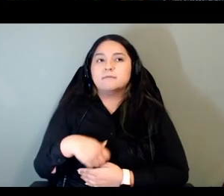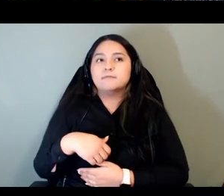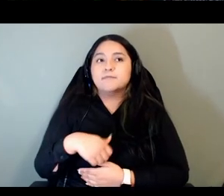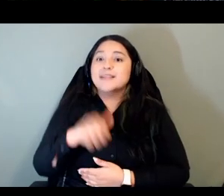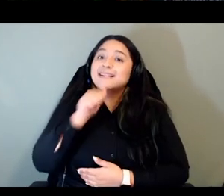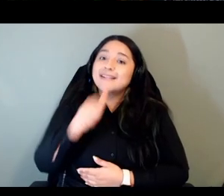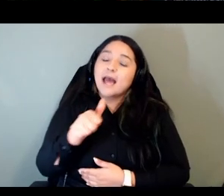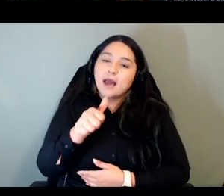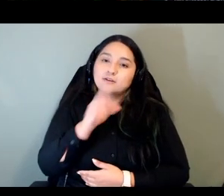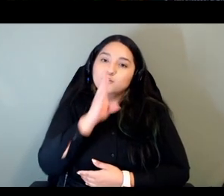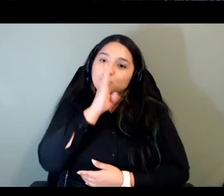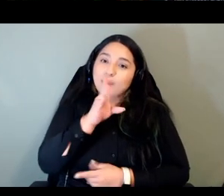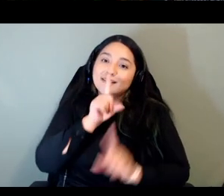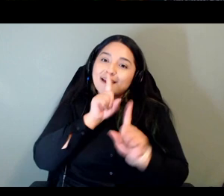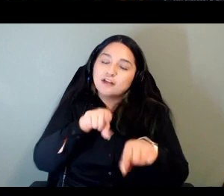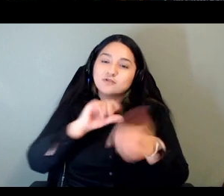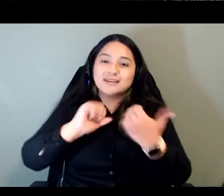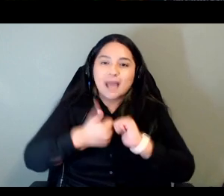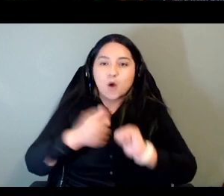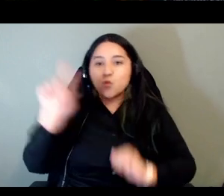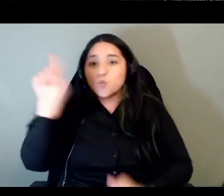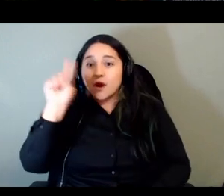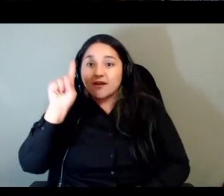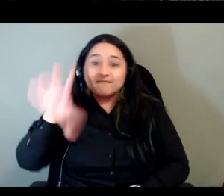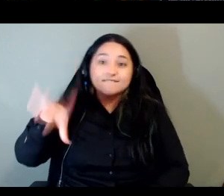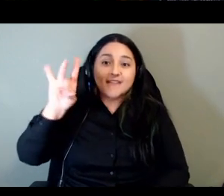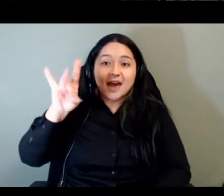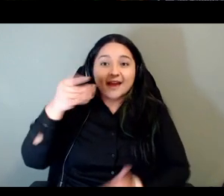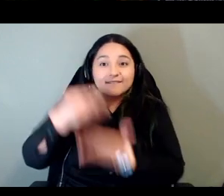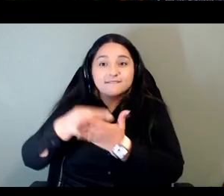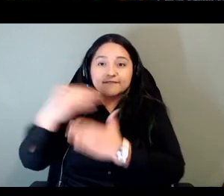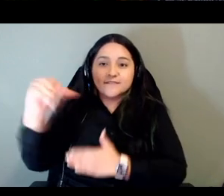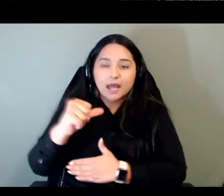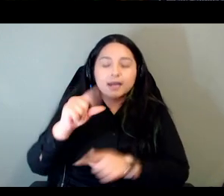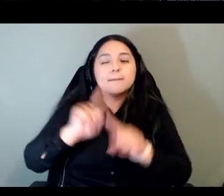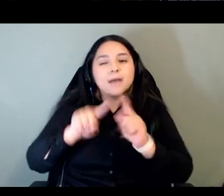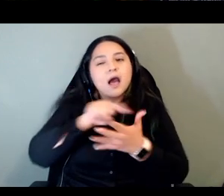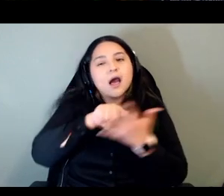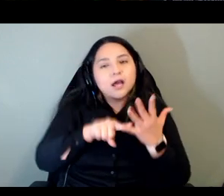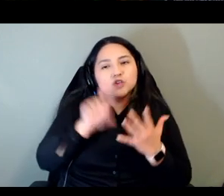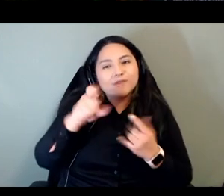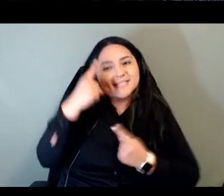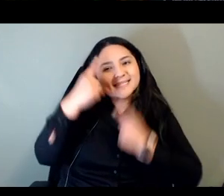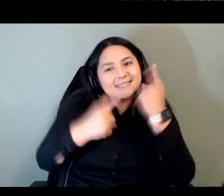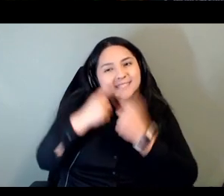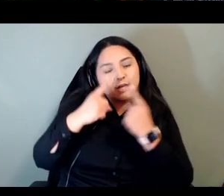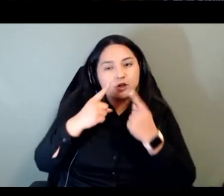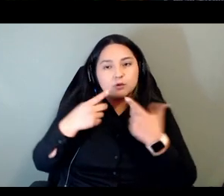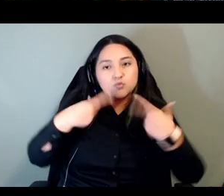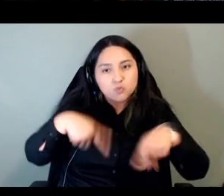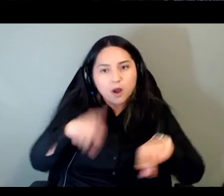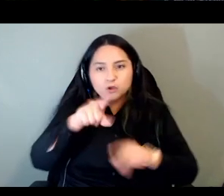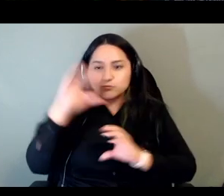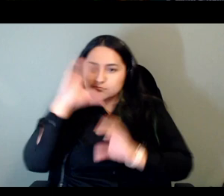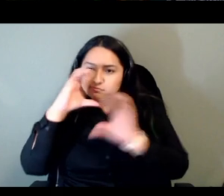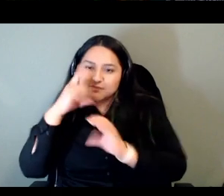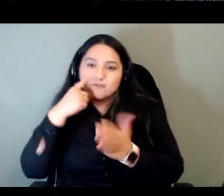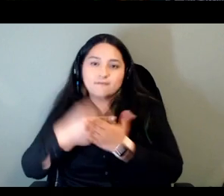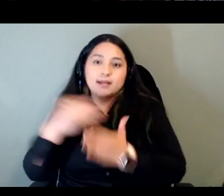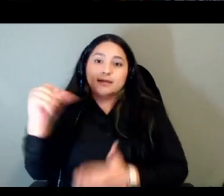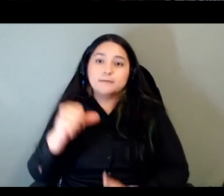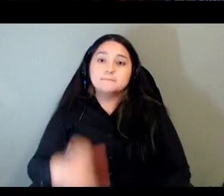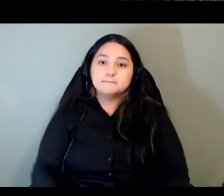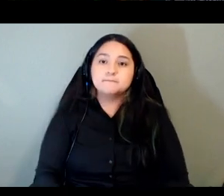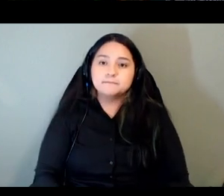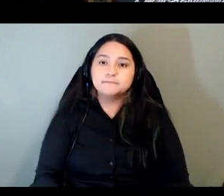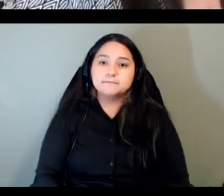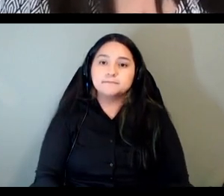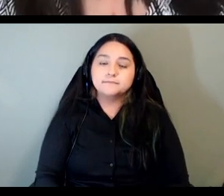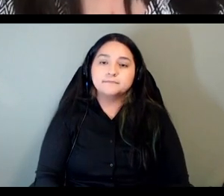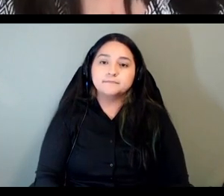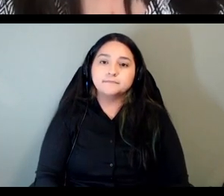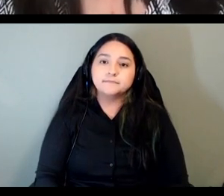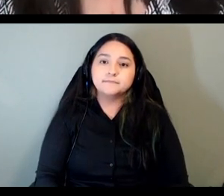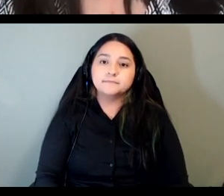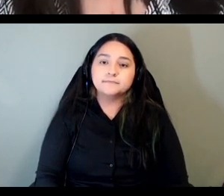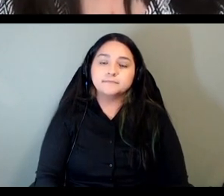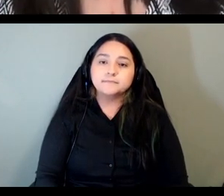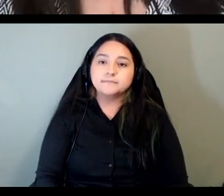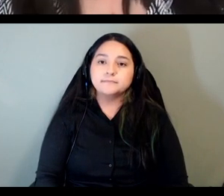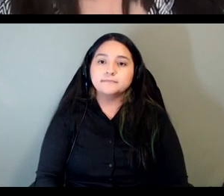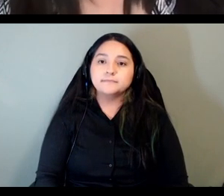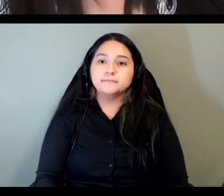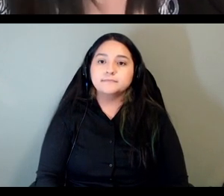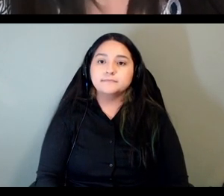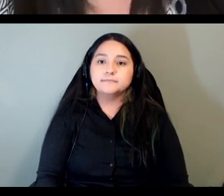to look for funding but again all the considerations when you're looking at funding resources